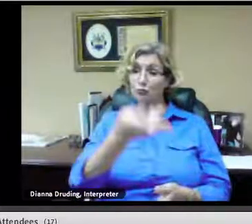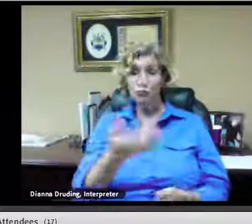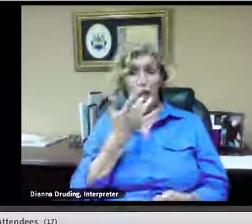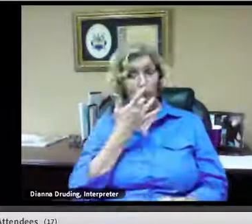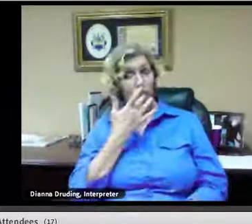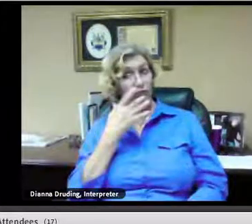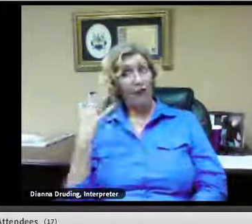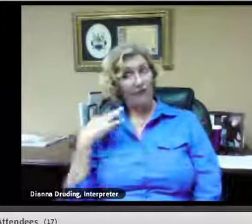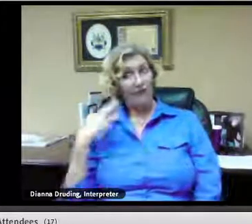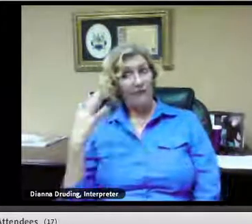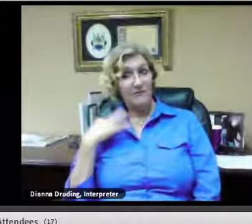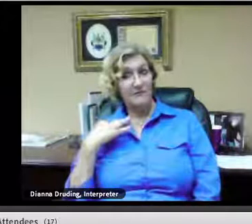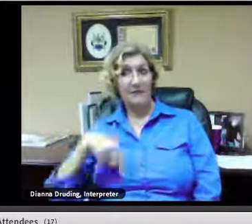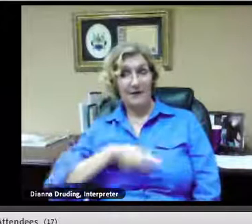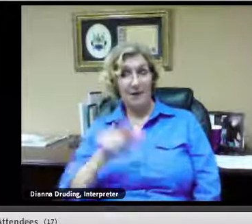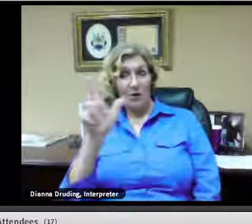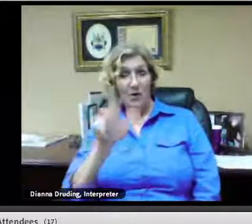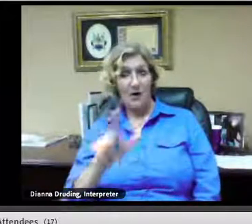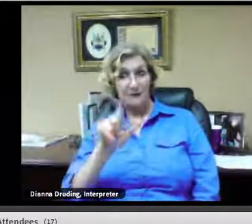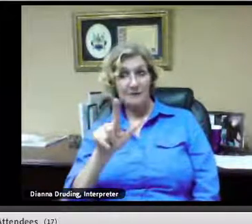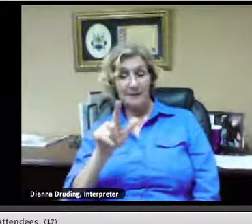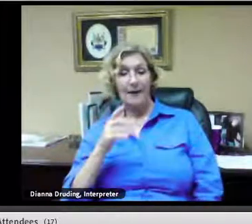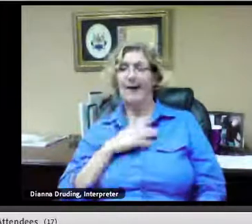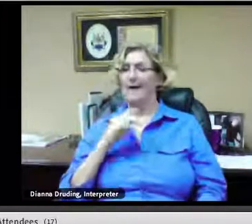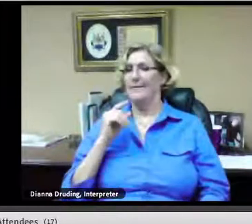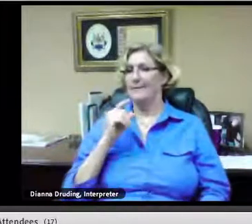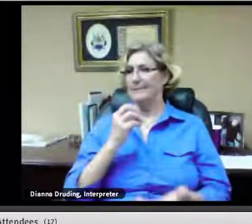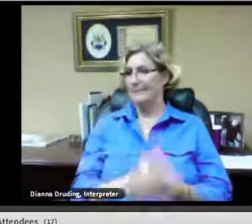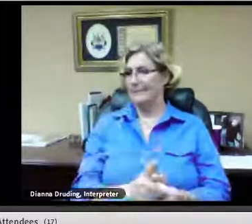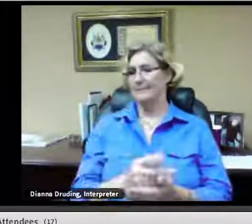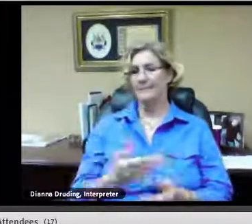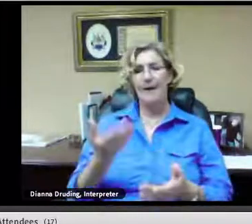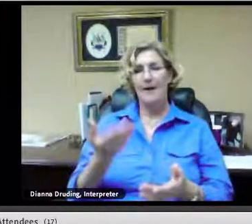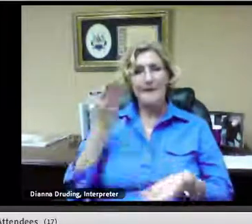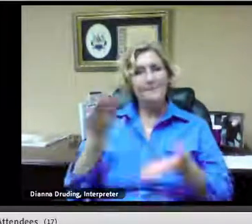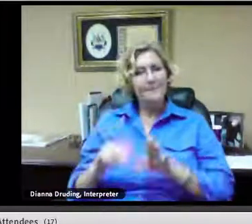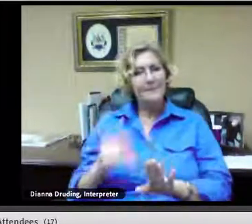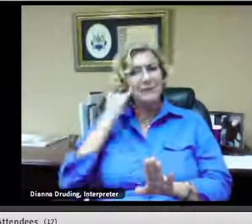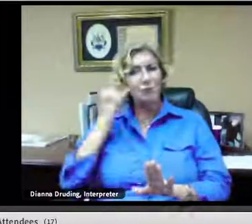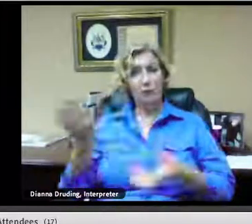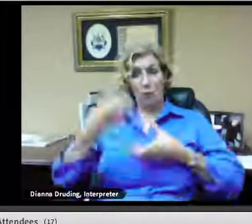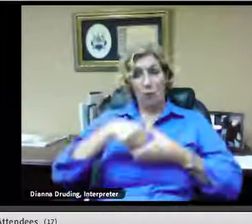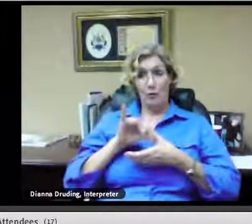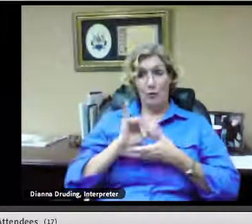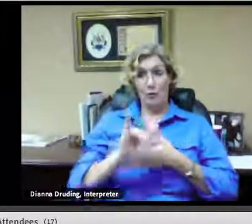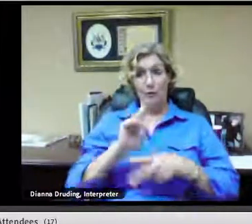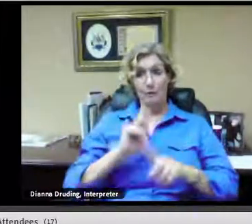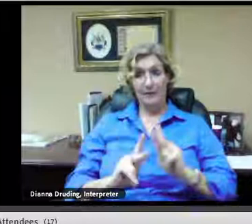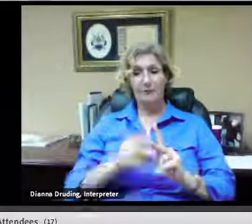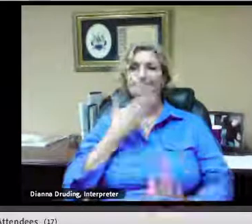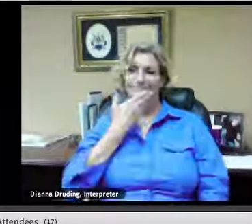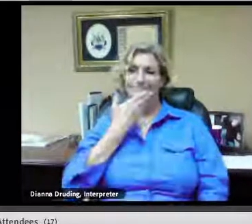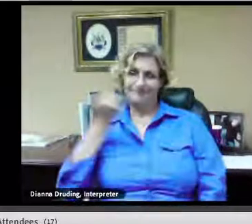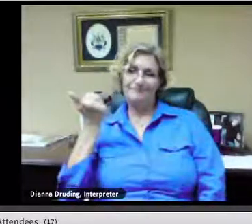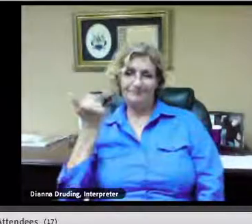the better. Okay. So we have -- Just going to keep going so we can get through the remainder of this